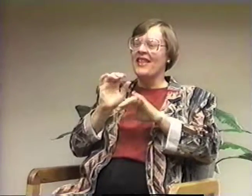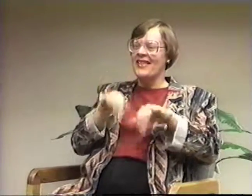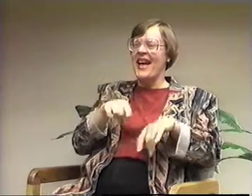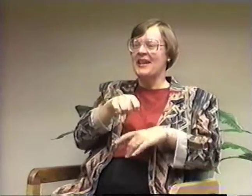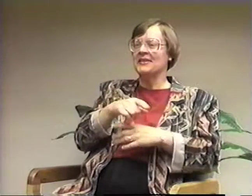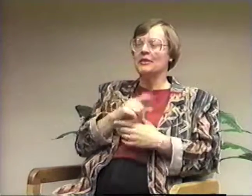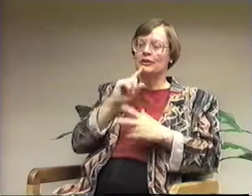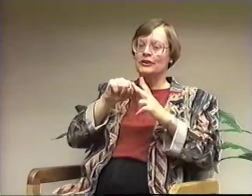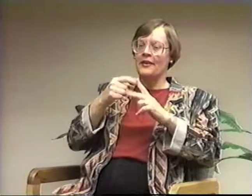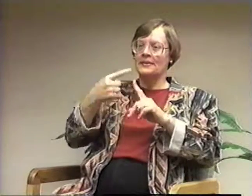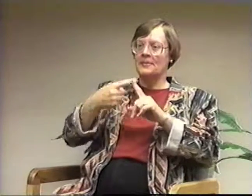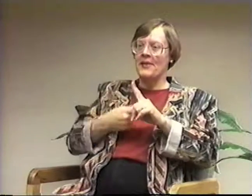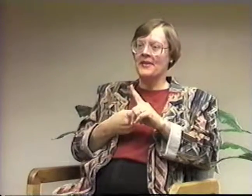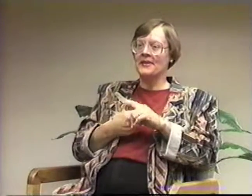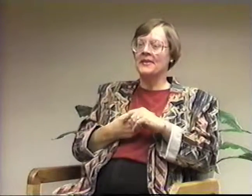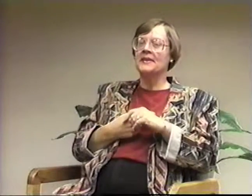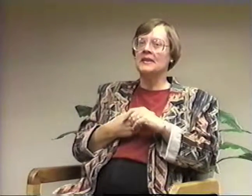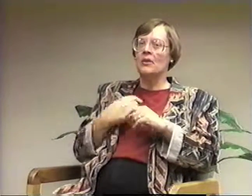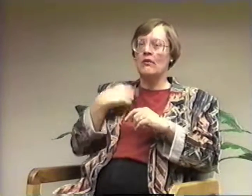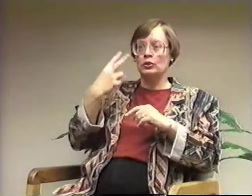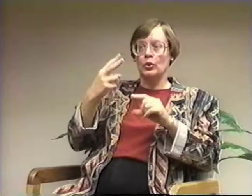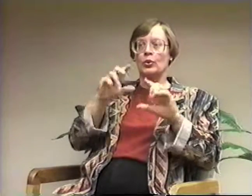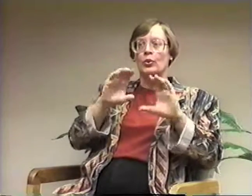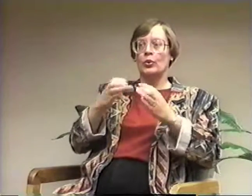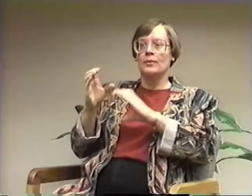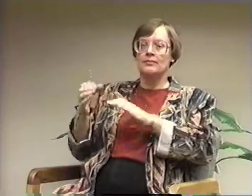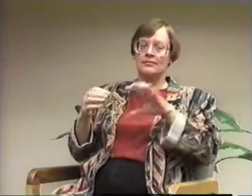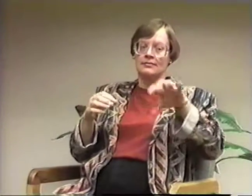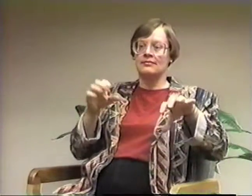That will happen every month.